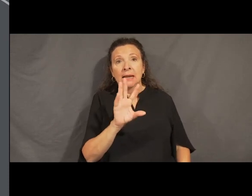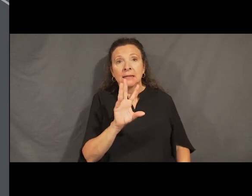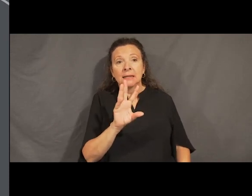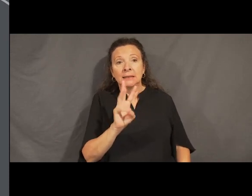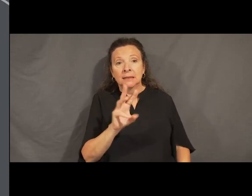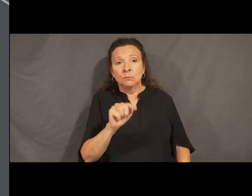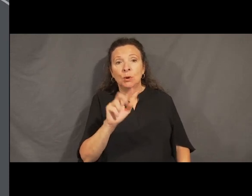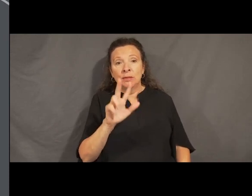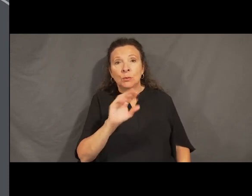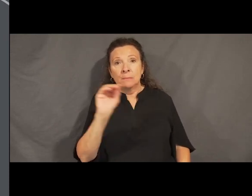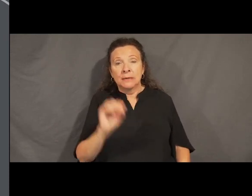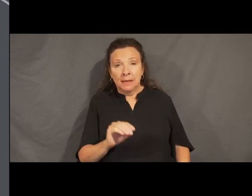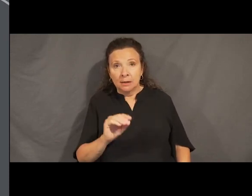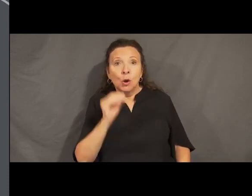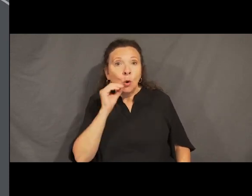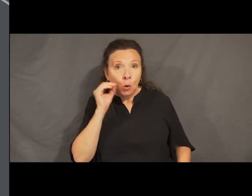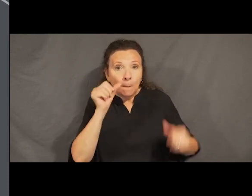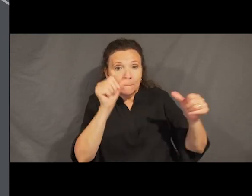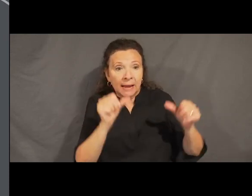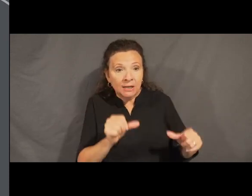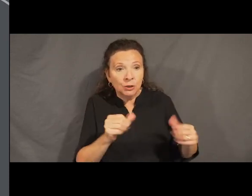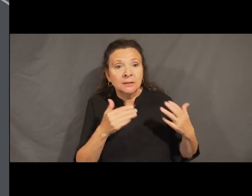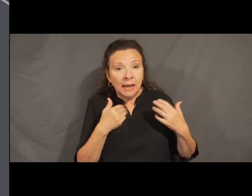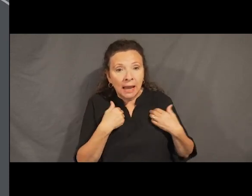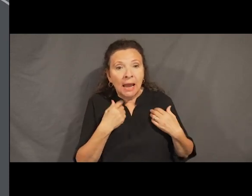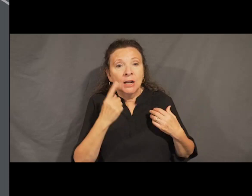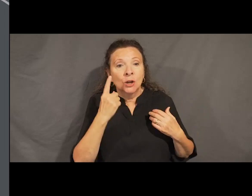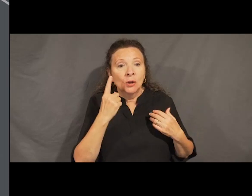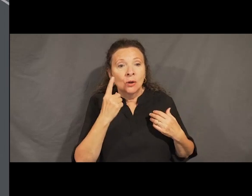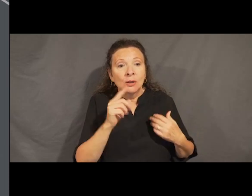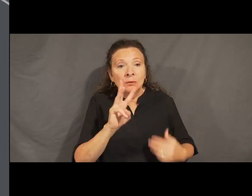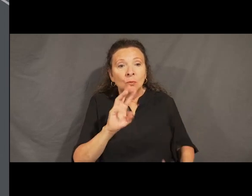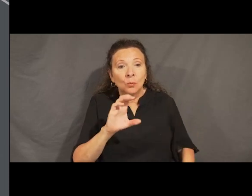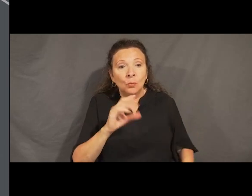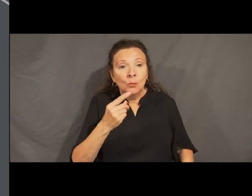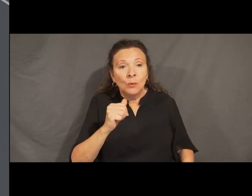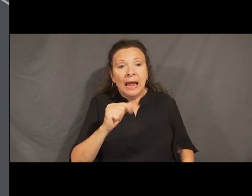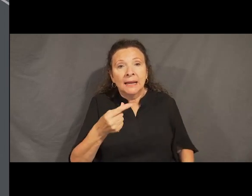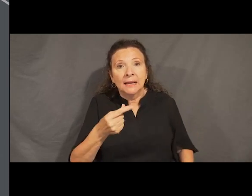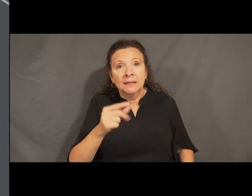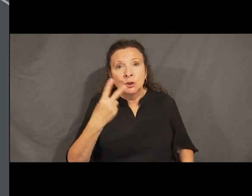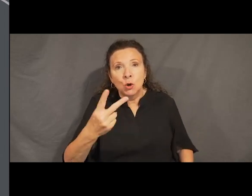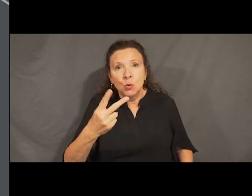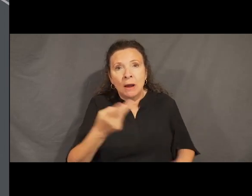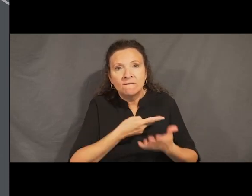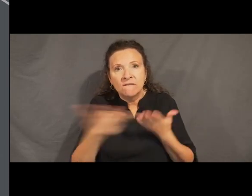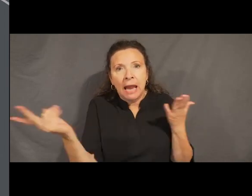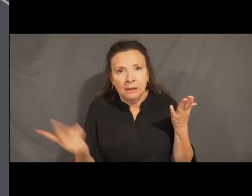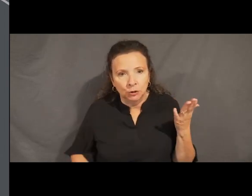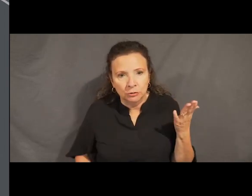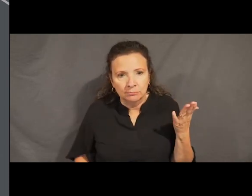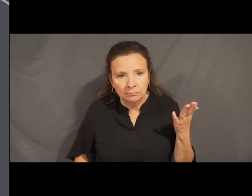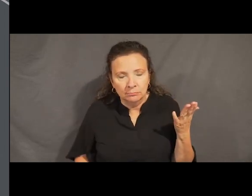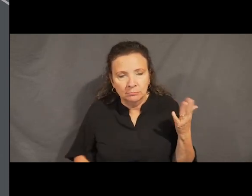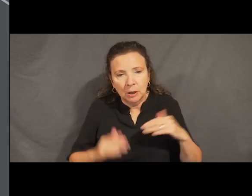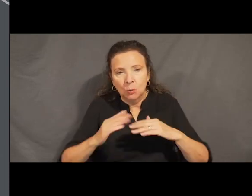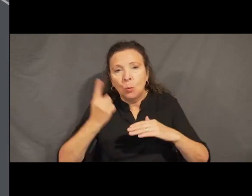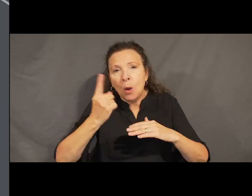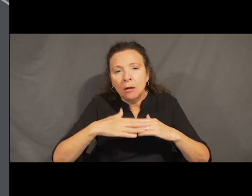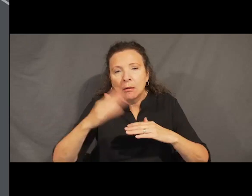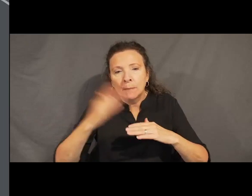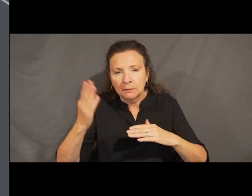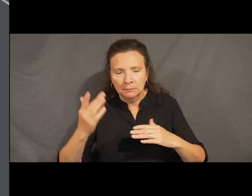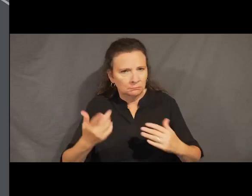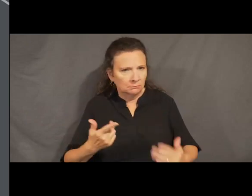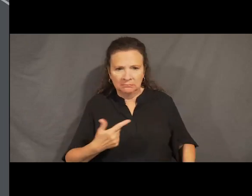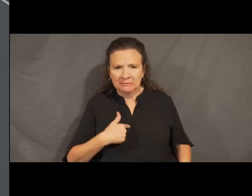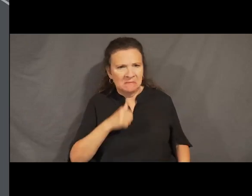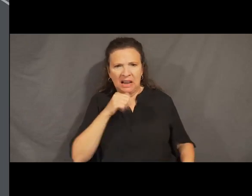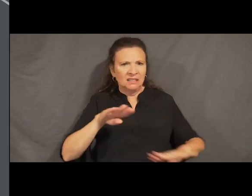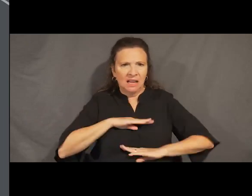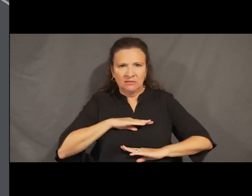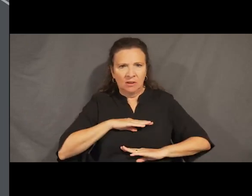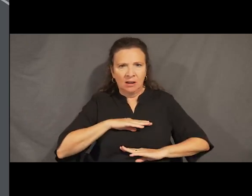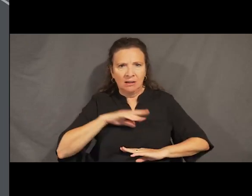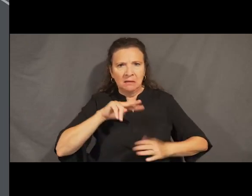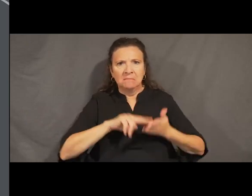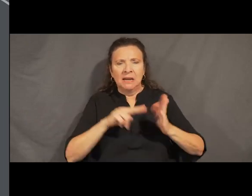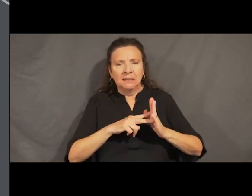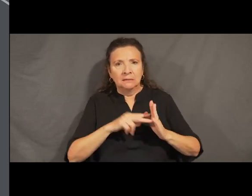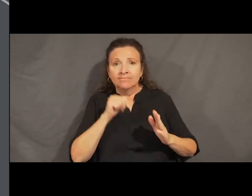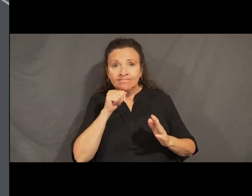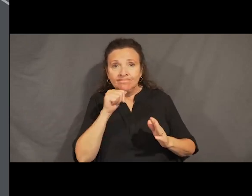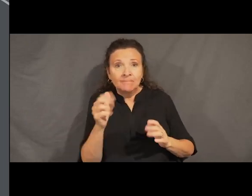at least one automated detected WCAG 2 failure. I'm not satisfied, y'all. That's not winning. How